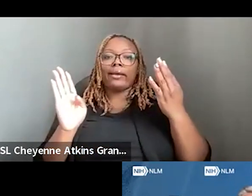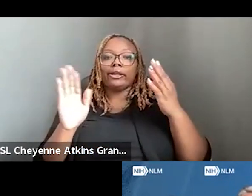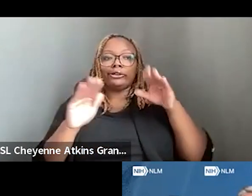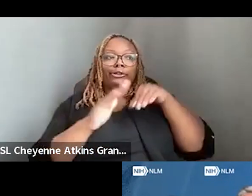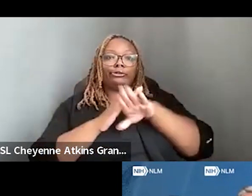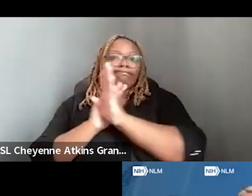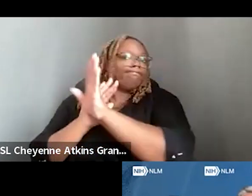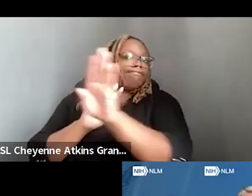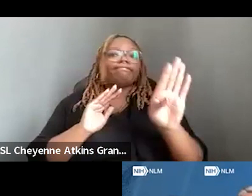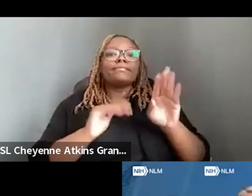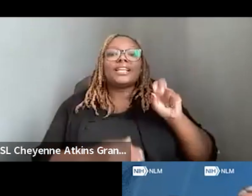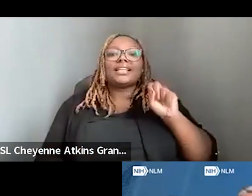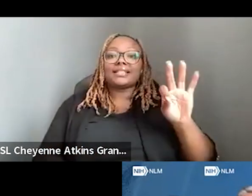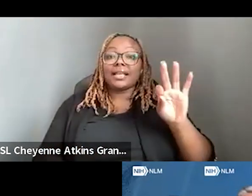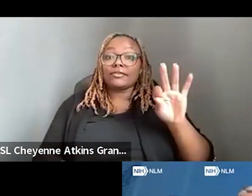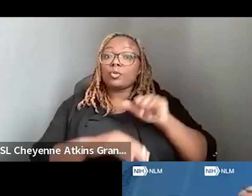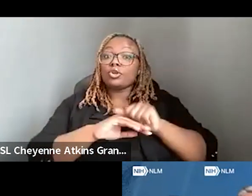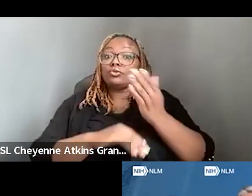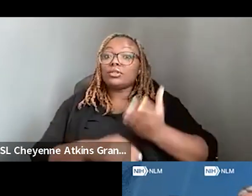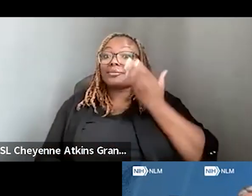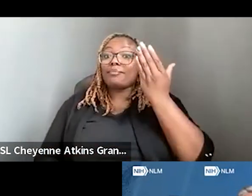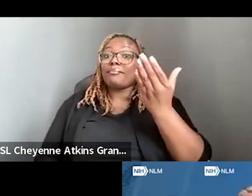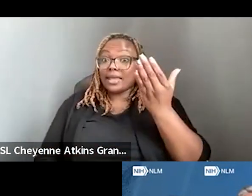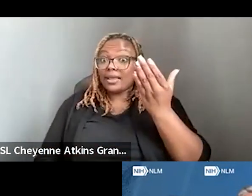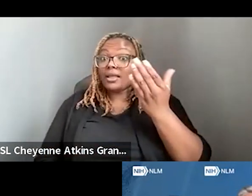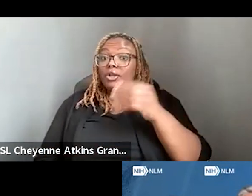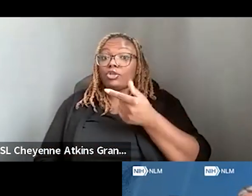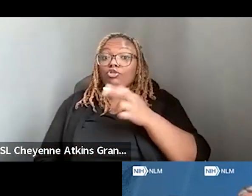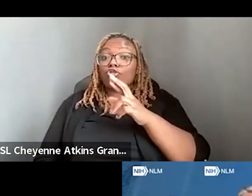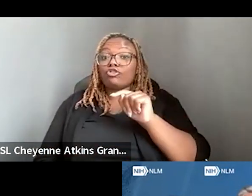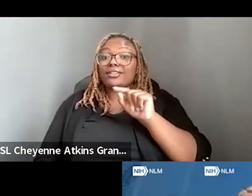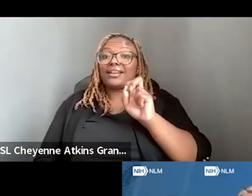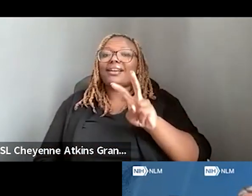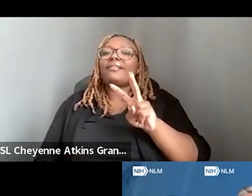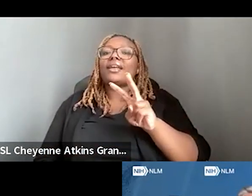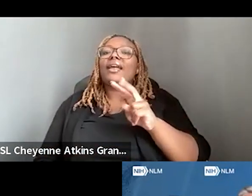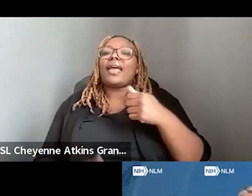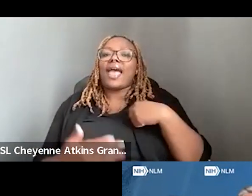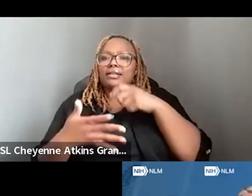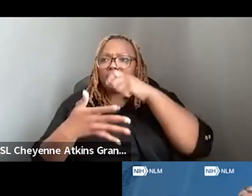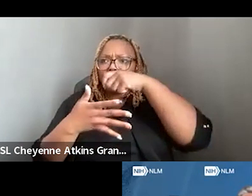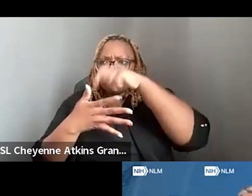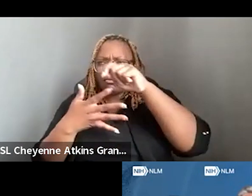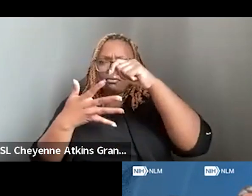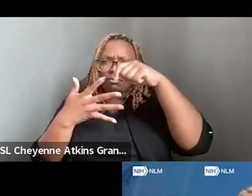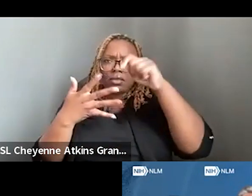So when you submit a proposal through Grants.gov, it goes through a series of checks before it gets into NSF.